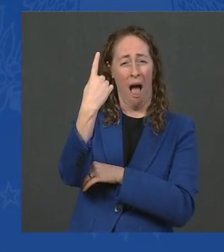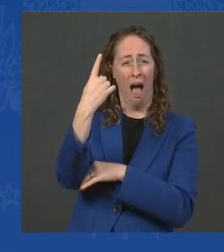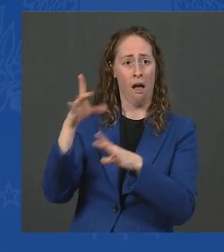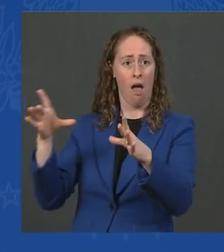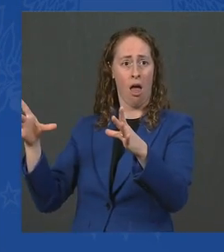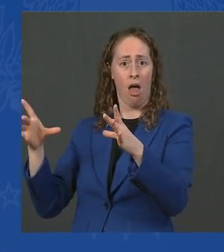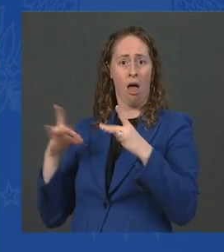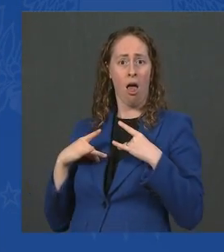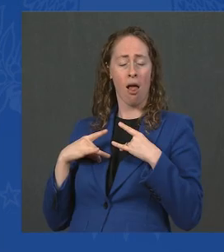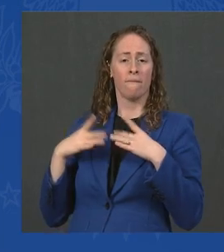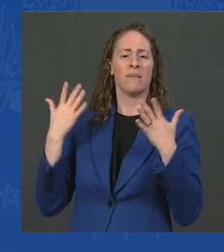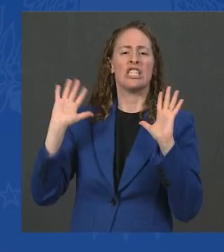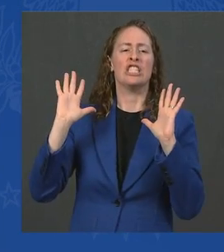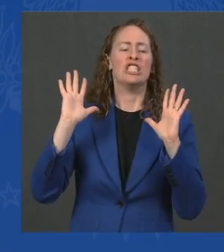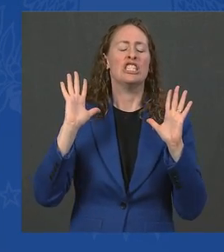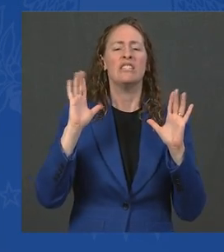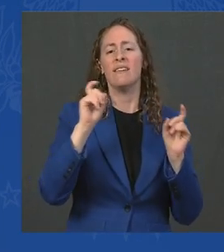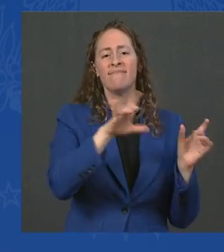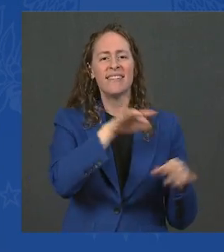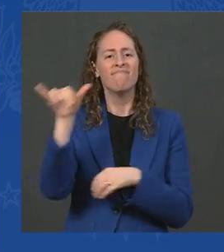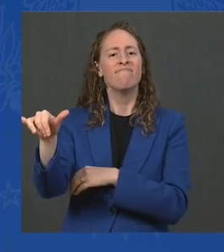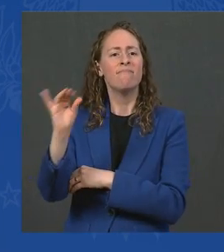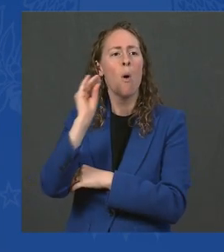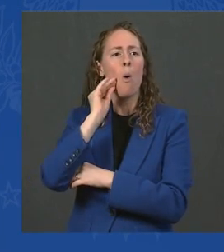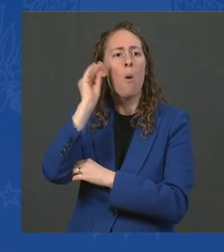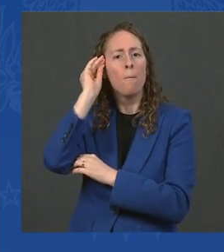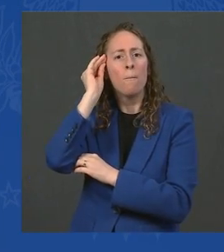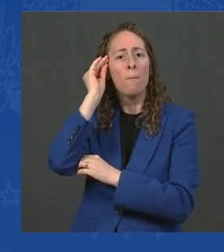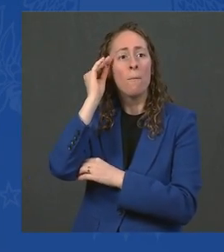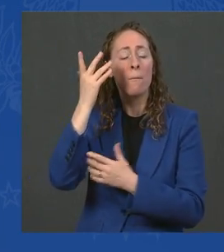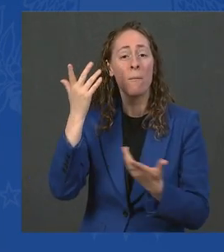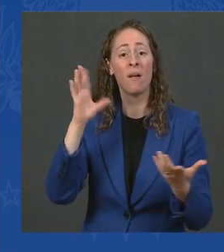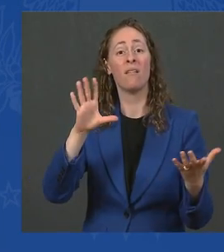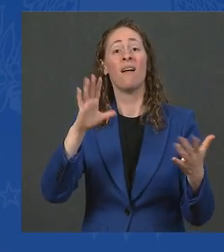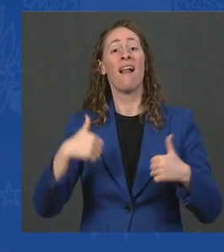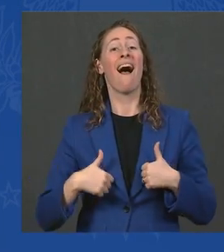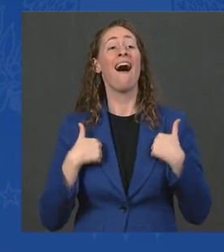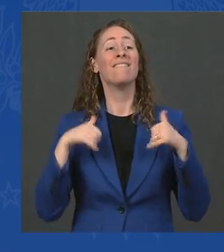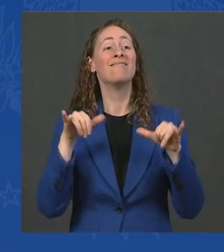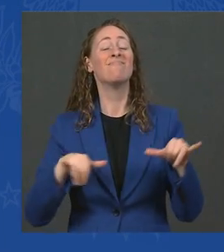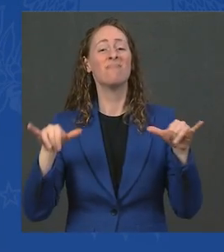Parents, this is hard, but you're doing your best.